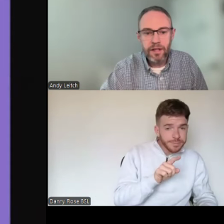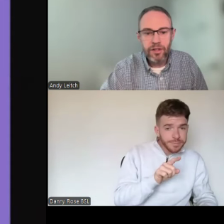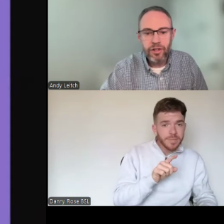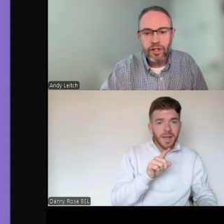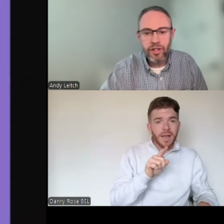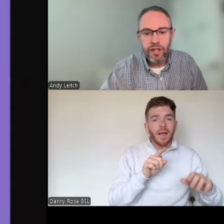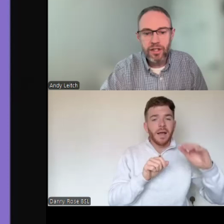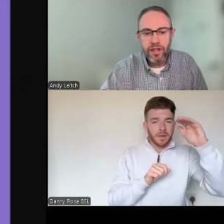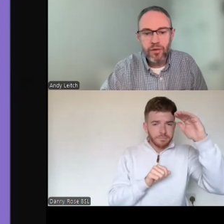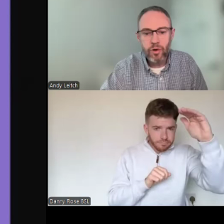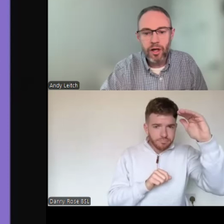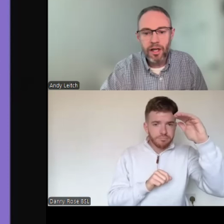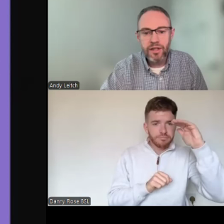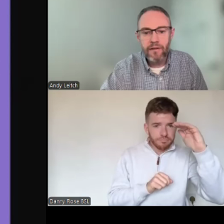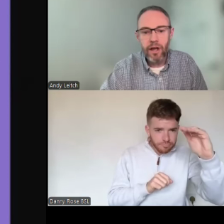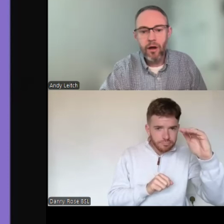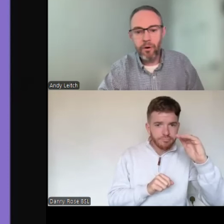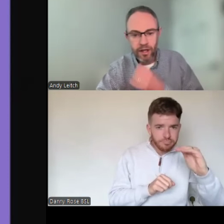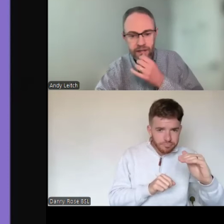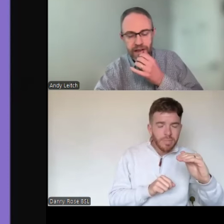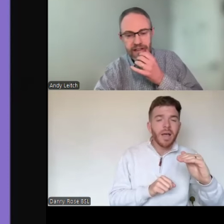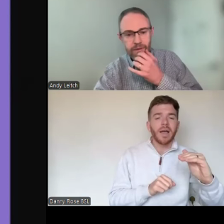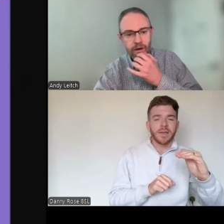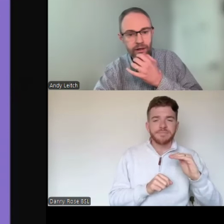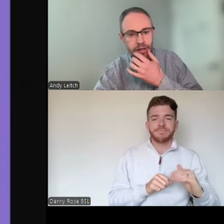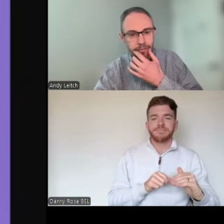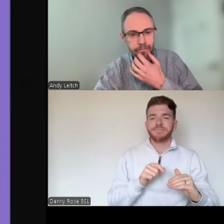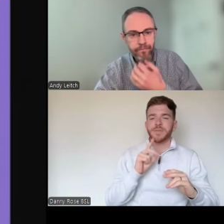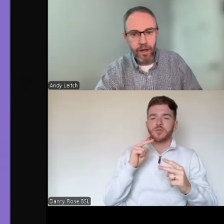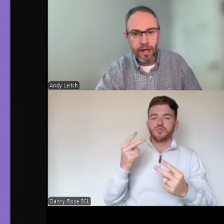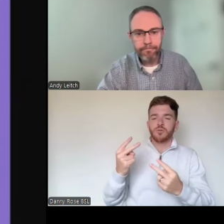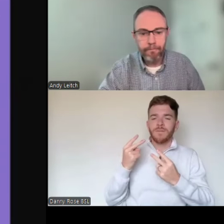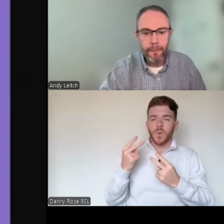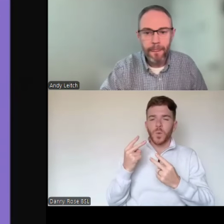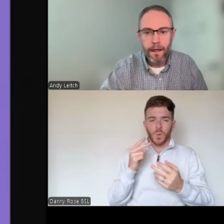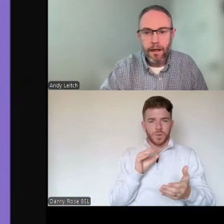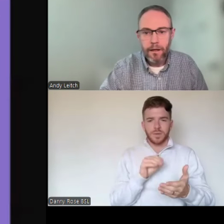the introduction, and the session work. Let's have a go at putting this testimonial in.